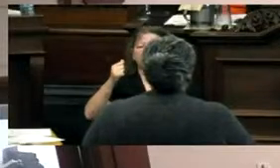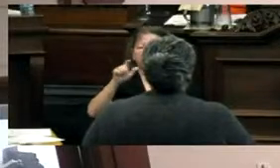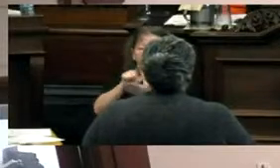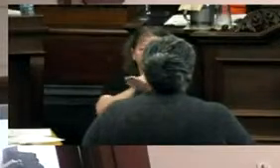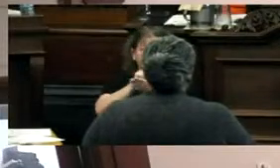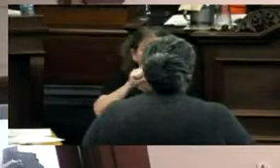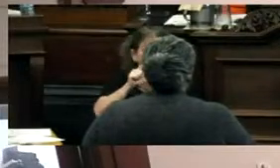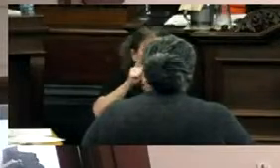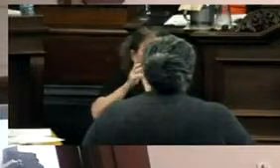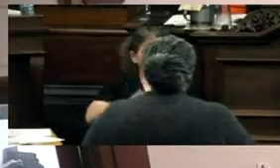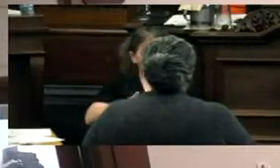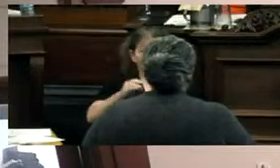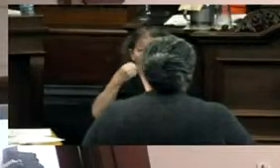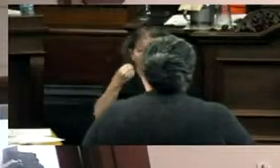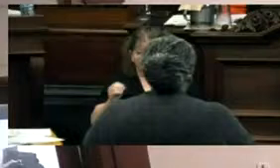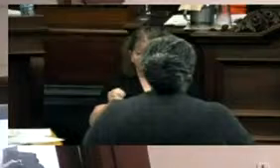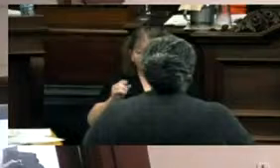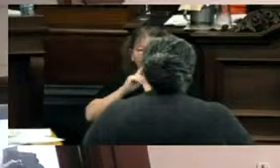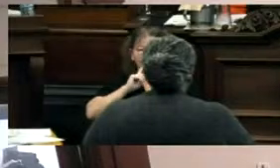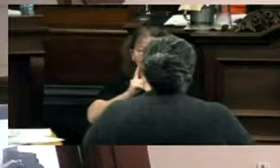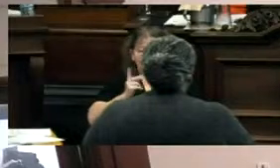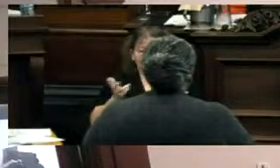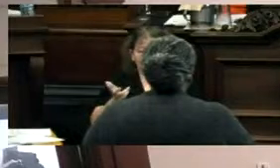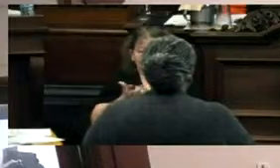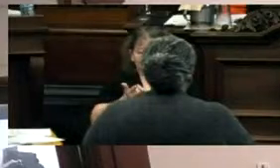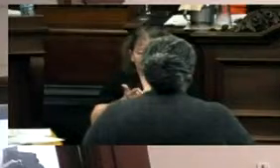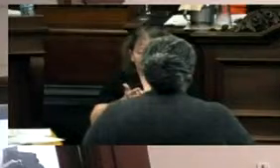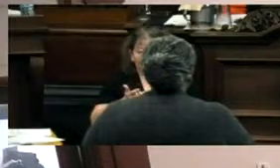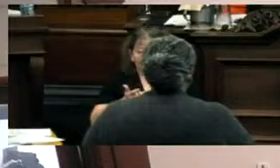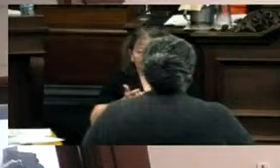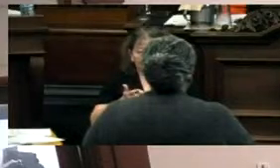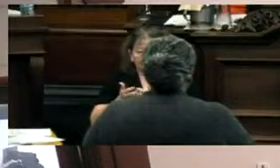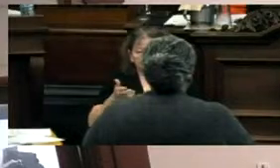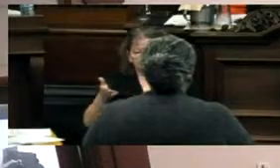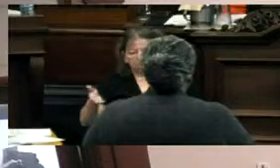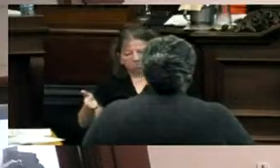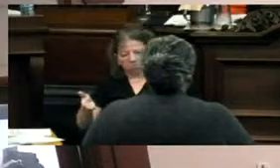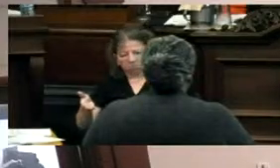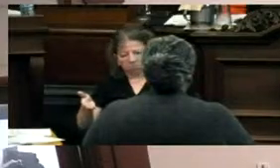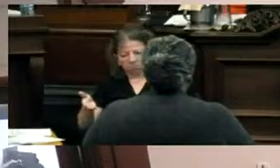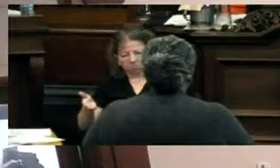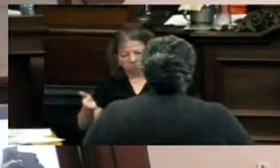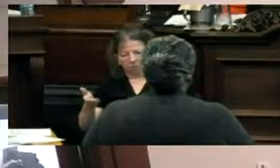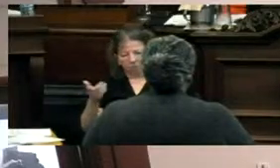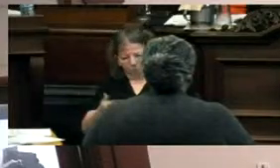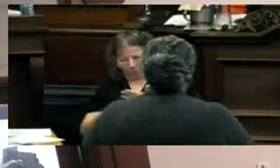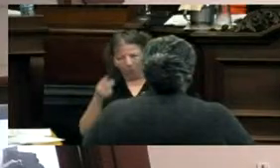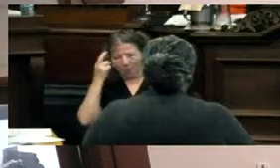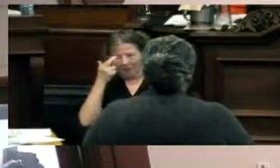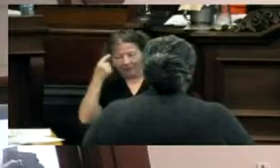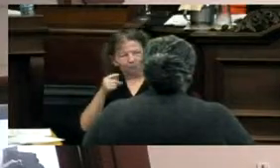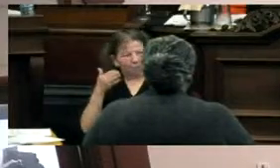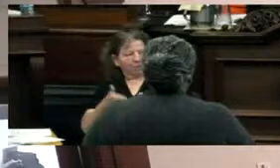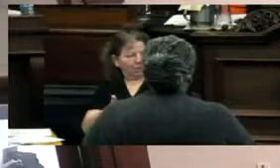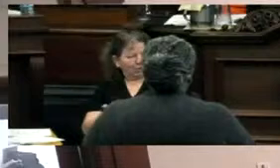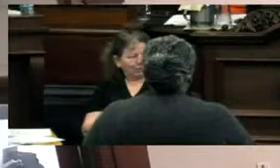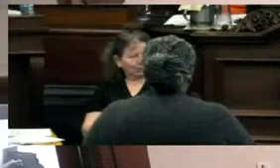the statements that you released from corporation counsel is